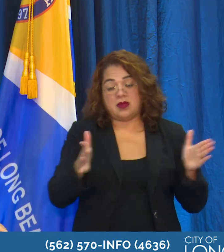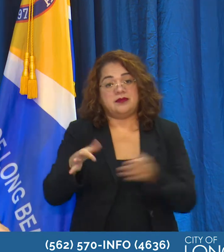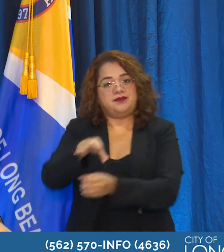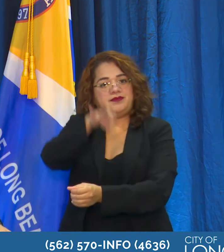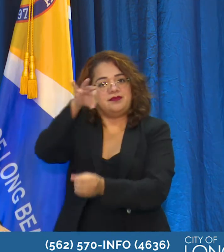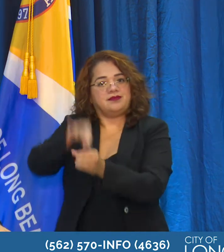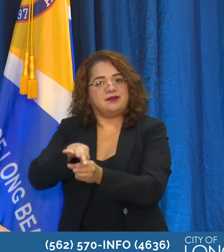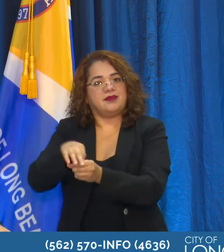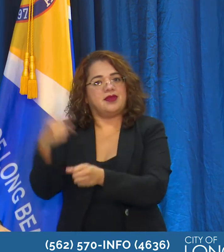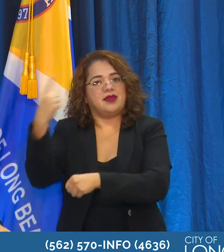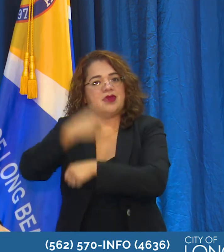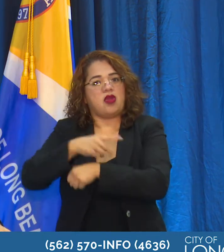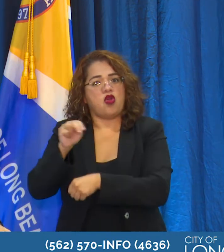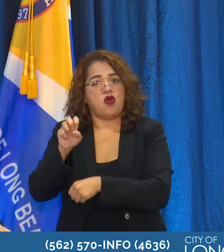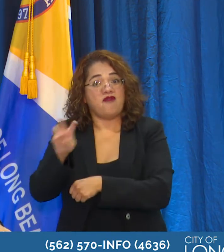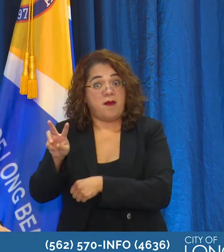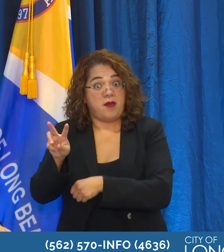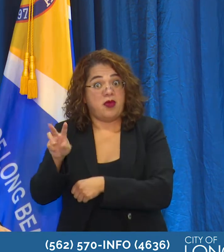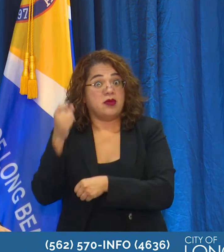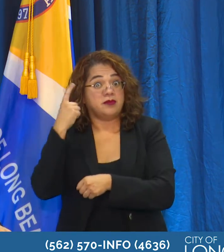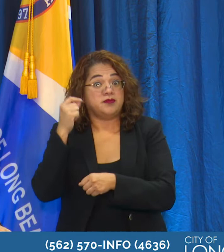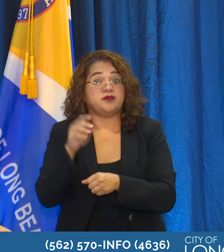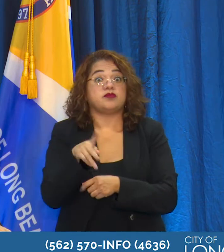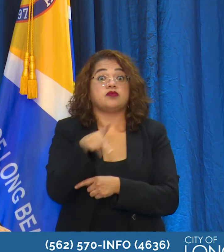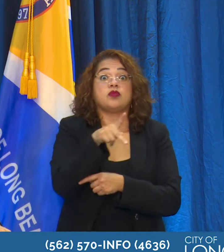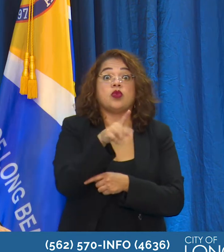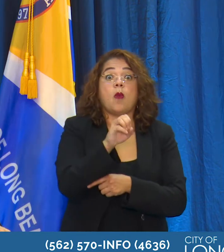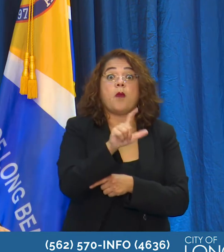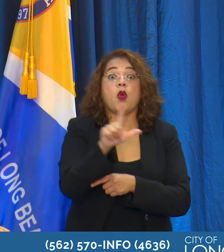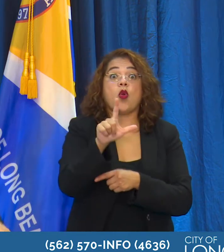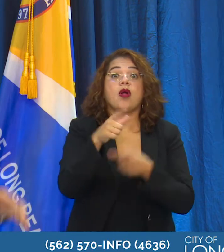And then once the polls close on election day, the registrars office will come by of